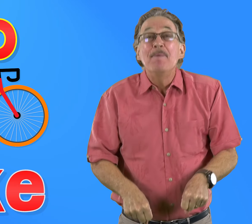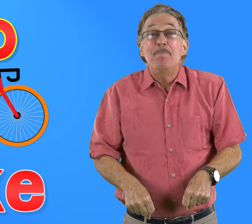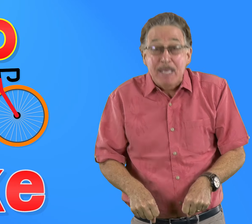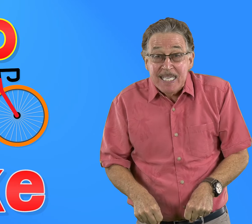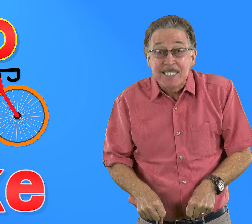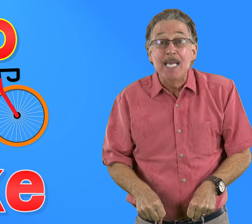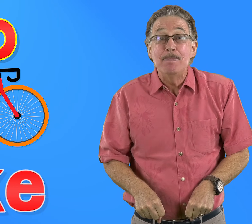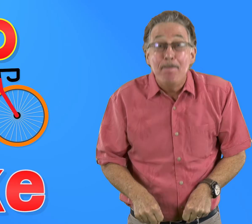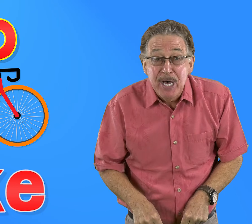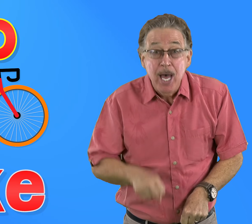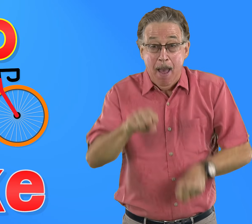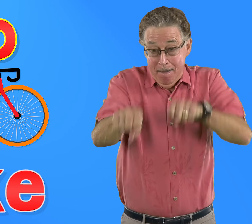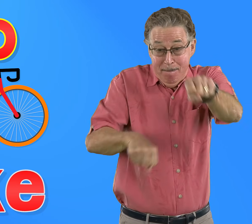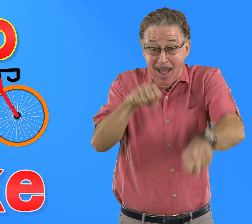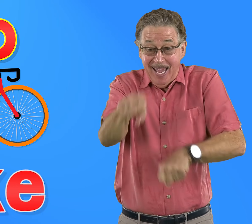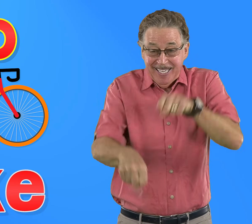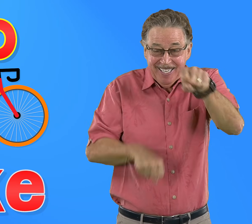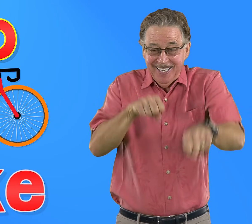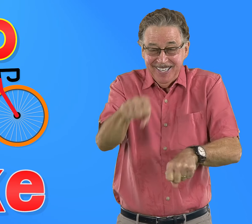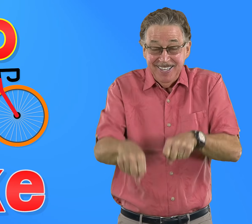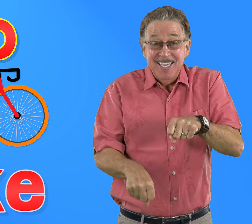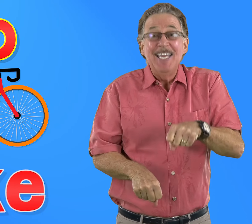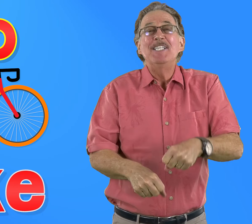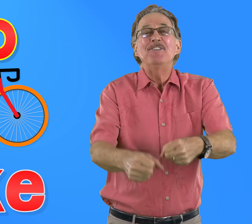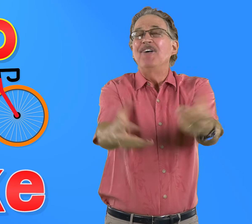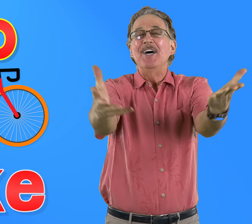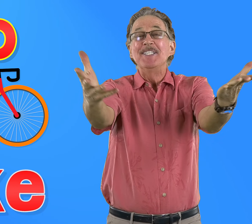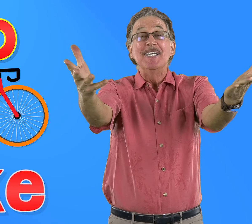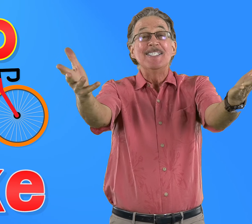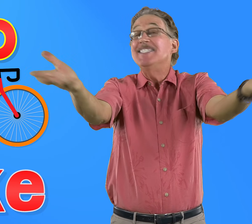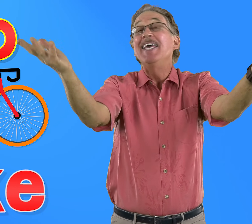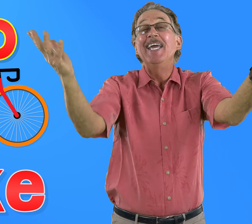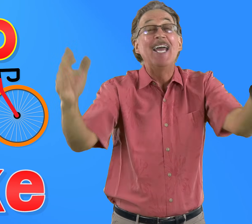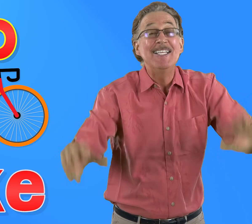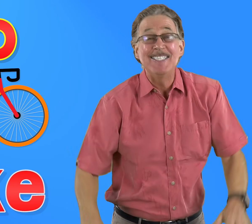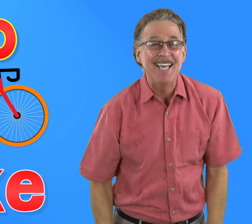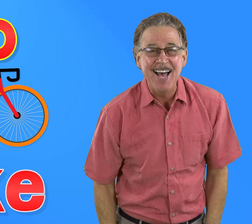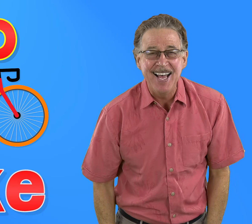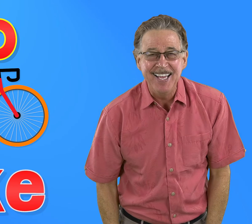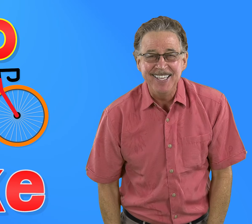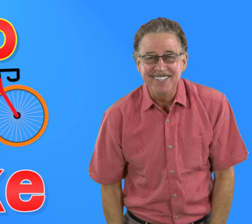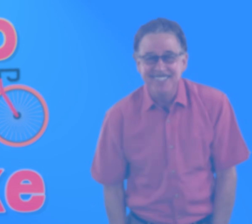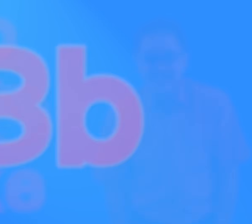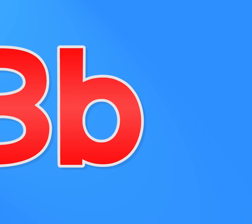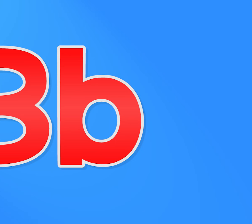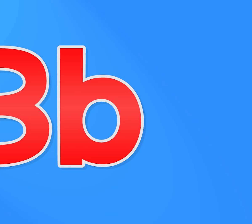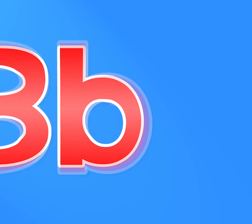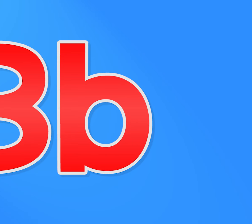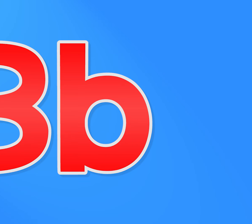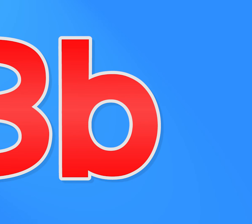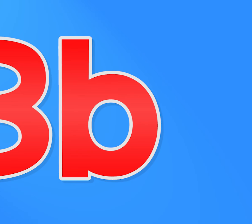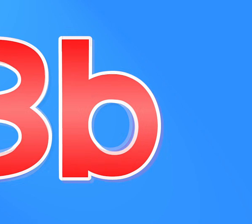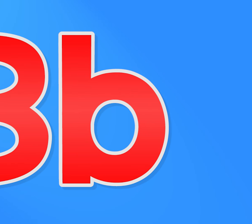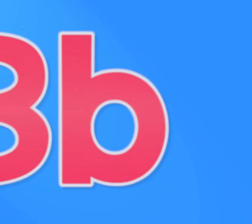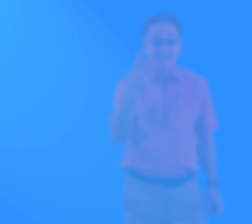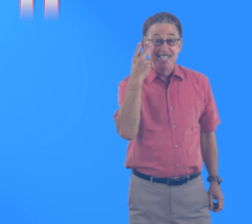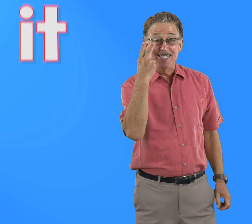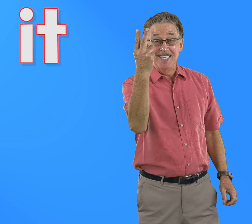Bb says /b/ bike It's fun to sing and sign